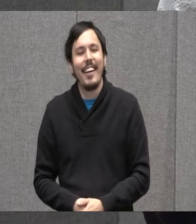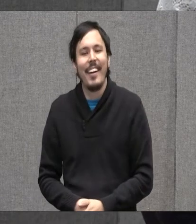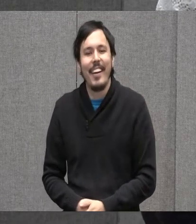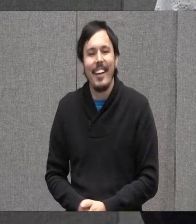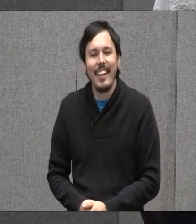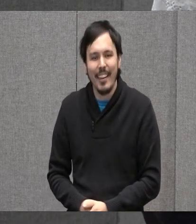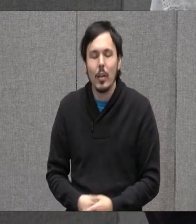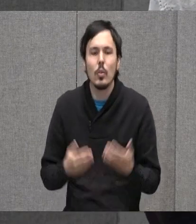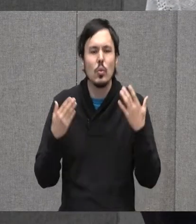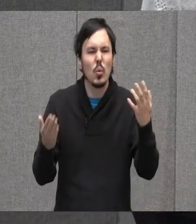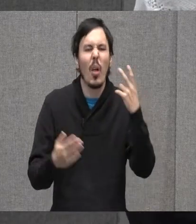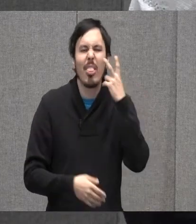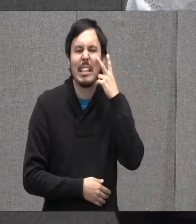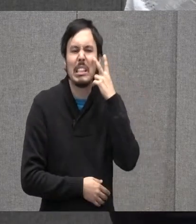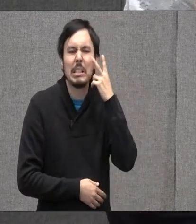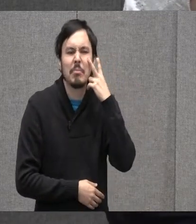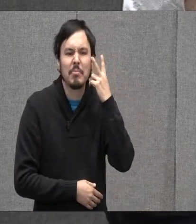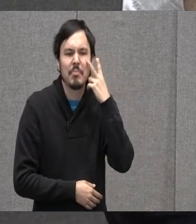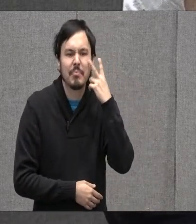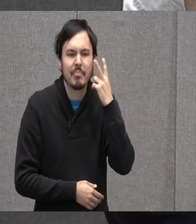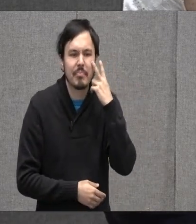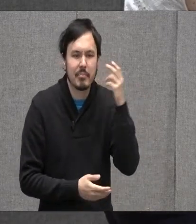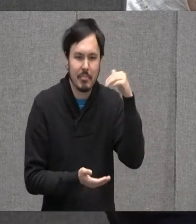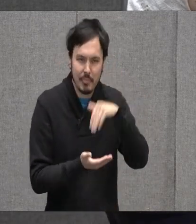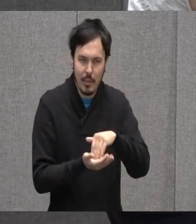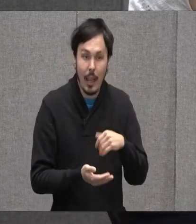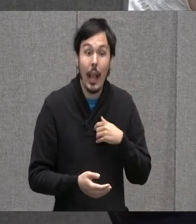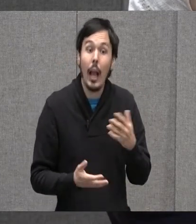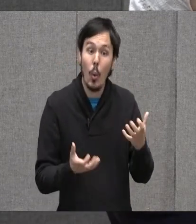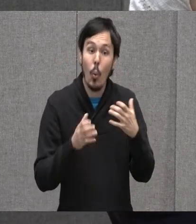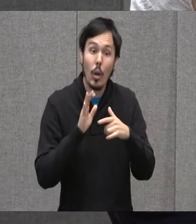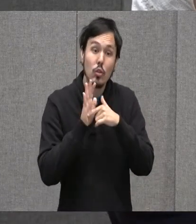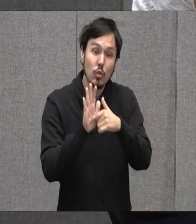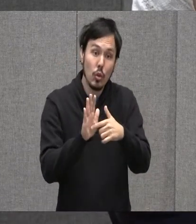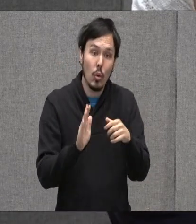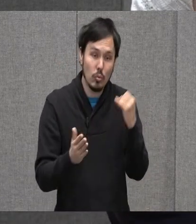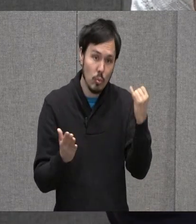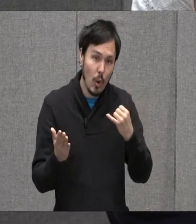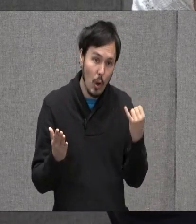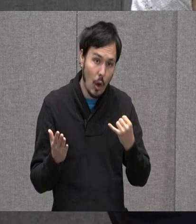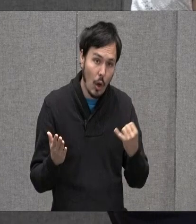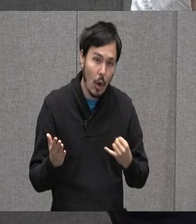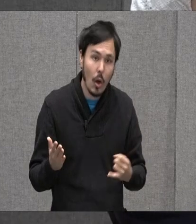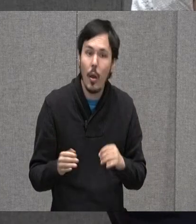So let's see. Again, I like to draw it so there's no question